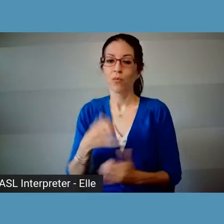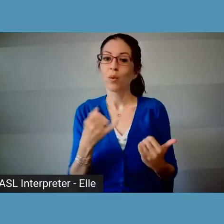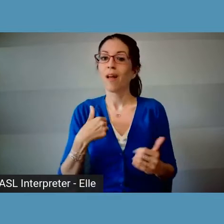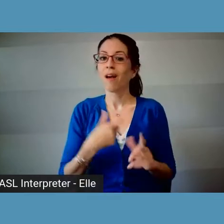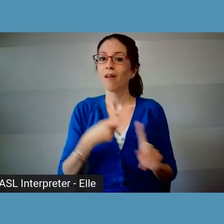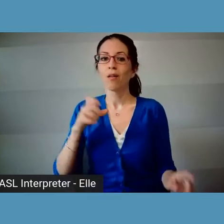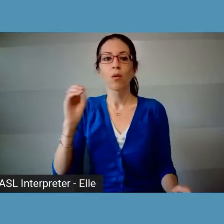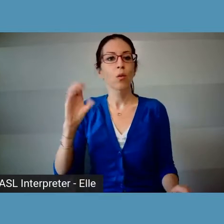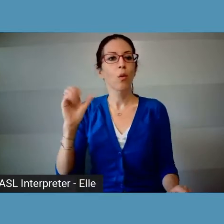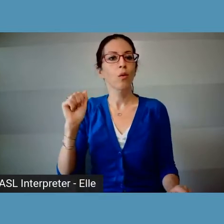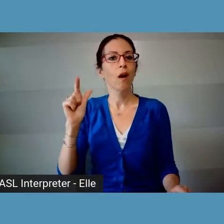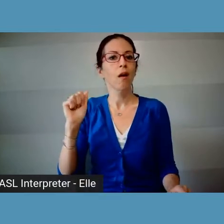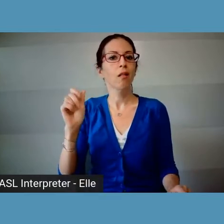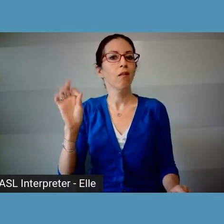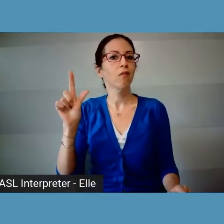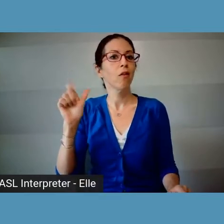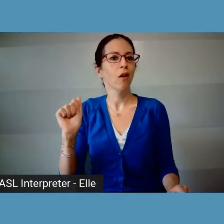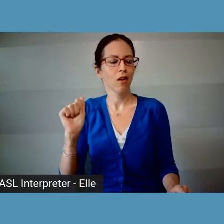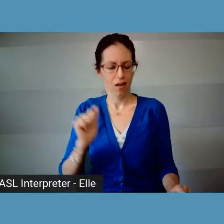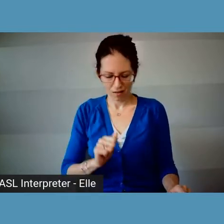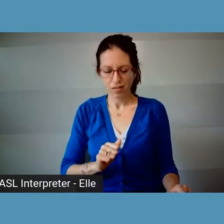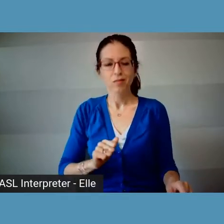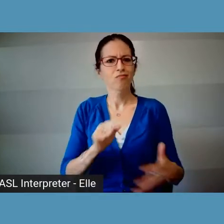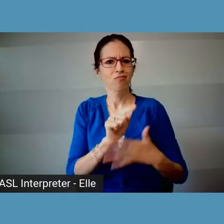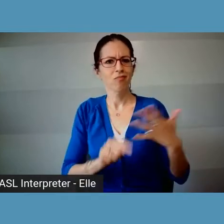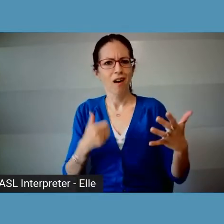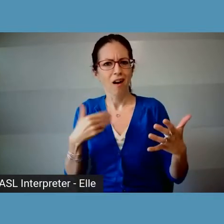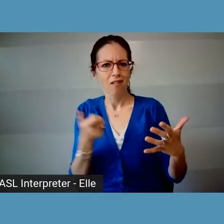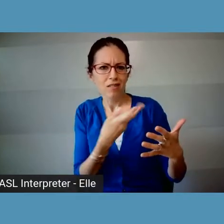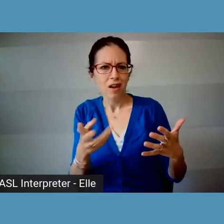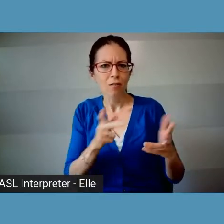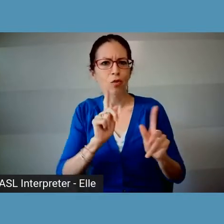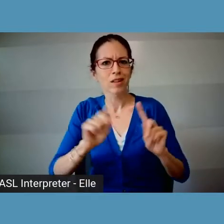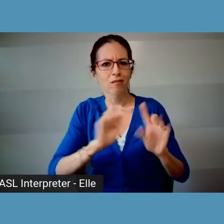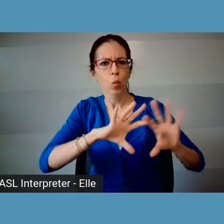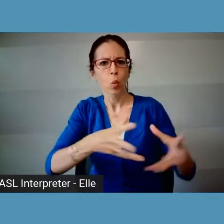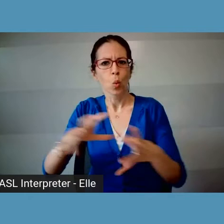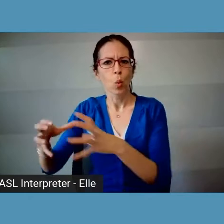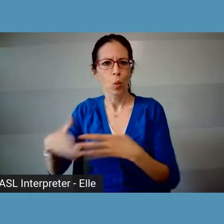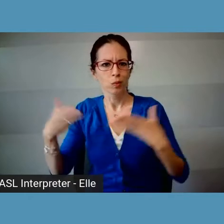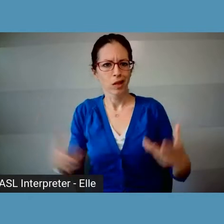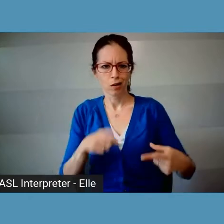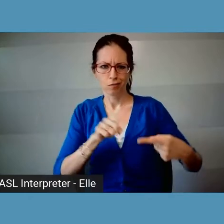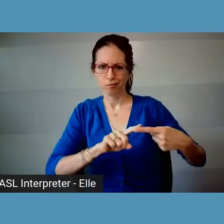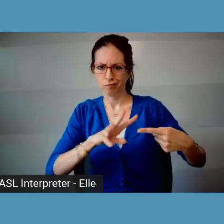historical homelands of the Timucua and Seminole peoples. Wherever we are let us acknowledge